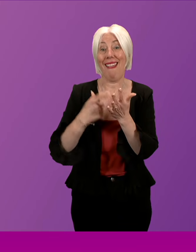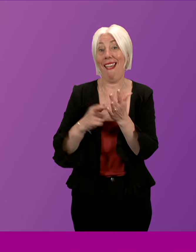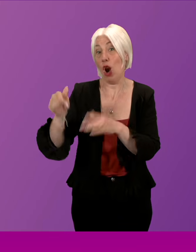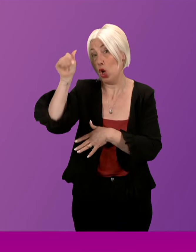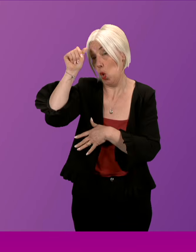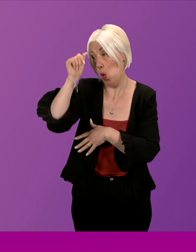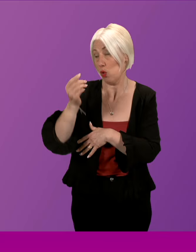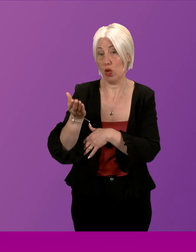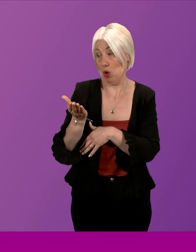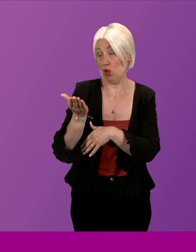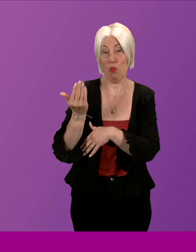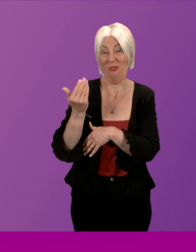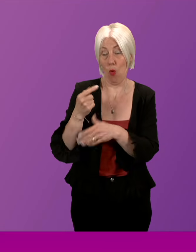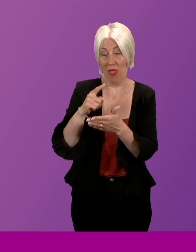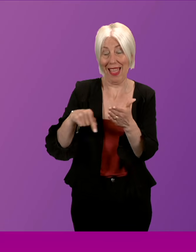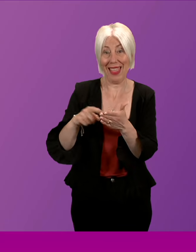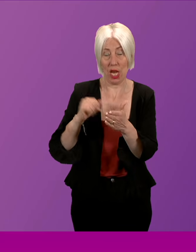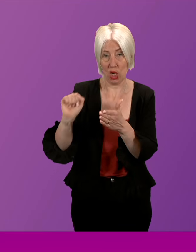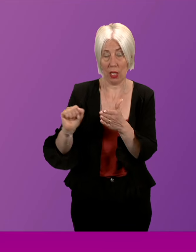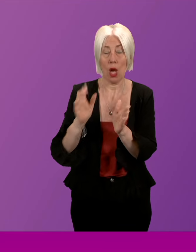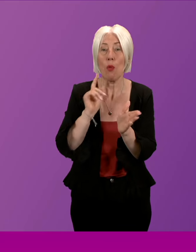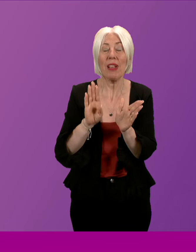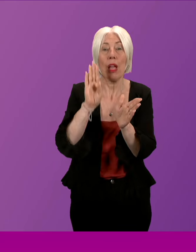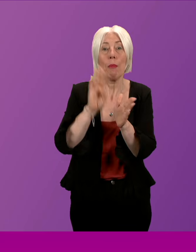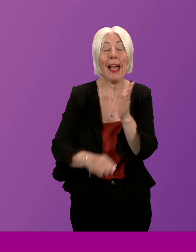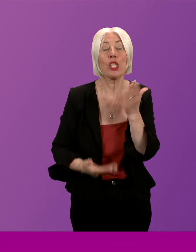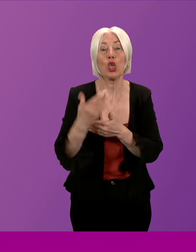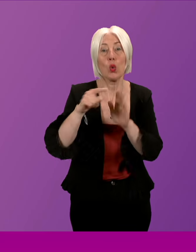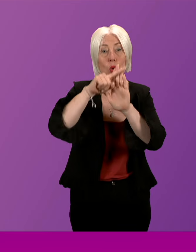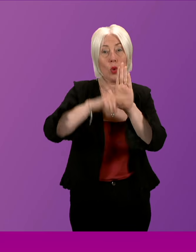quite close to the election, we passed new legislation on support for victims